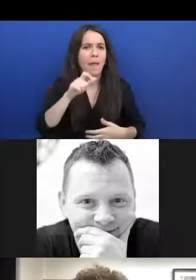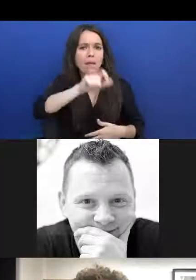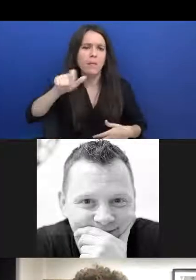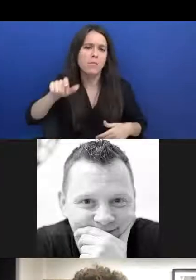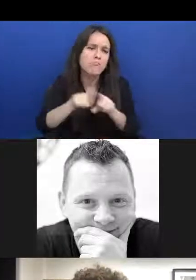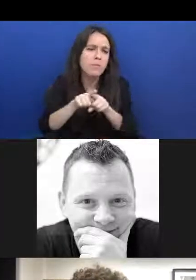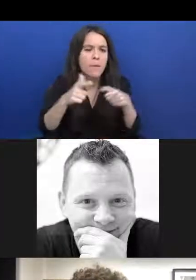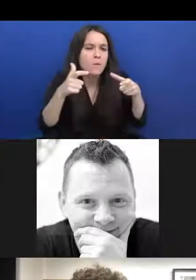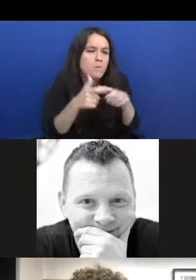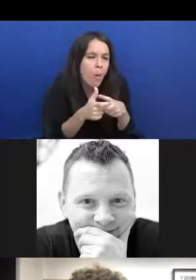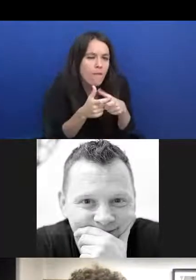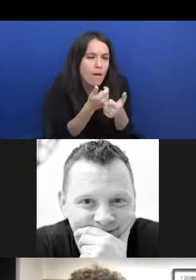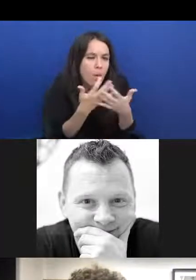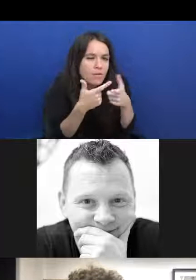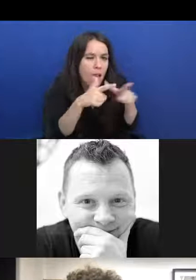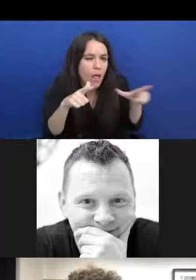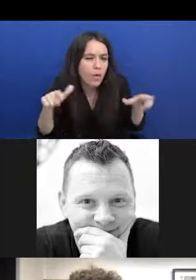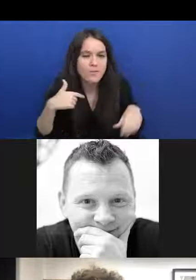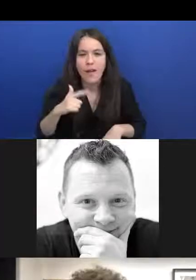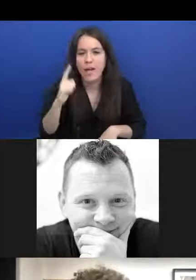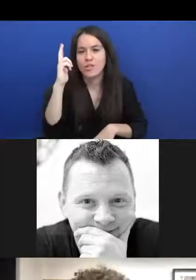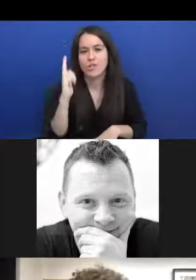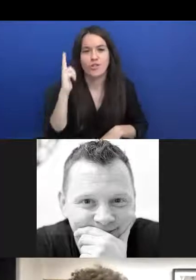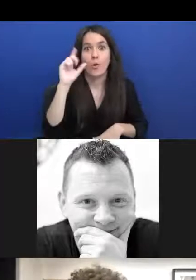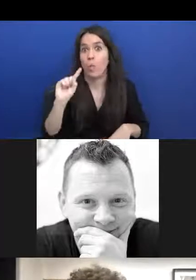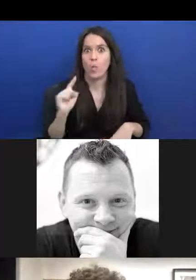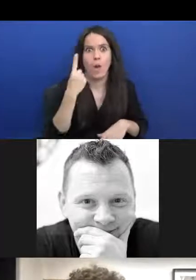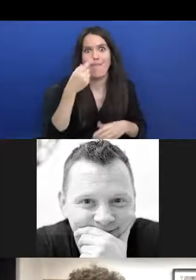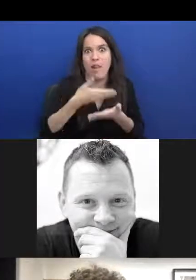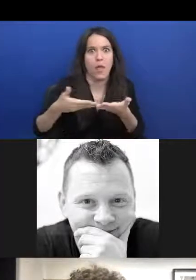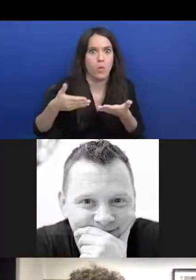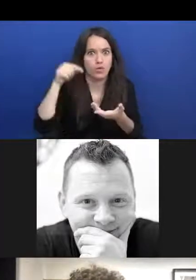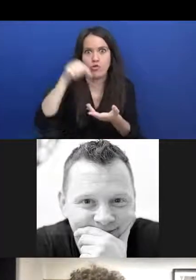I started by working on a single language so when I first came up to Warruwi